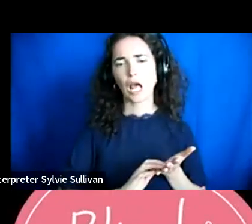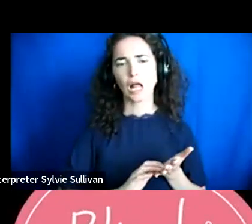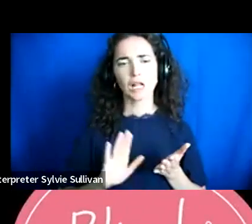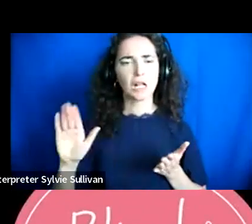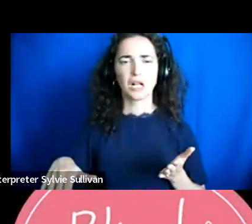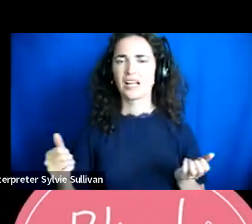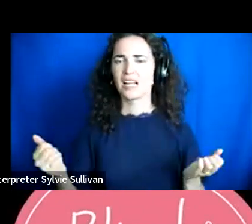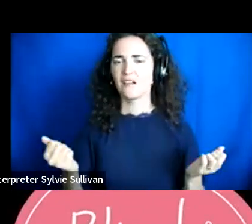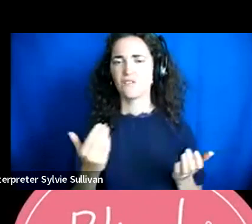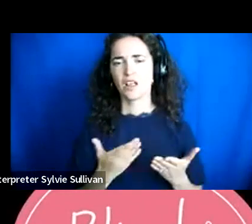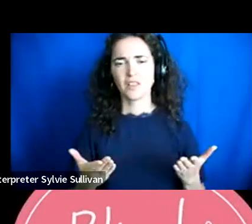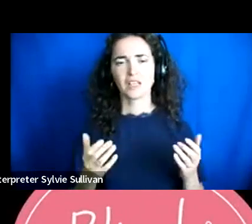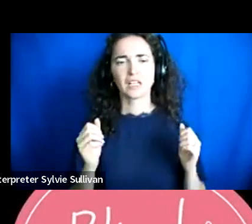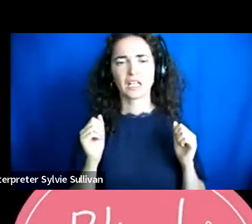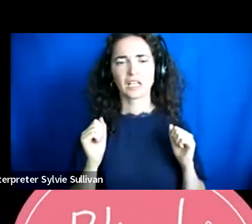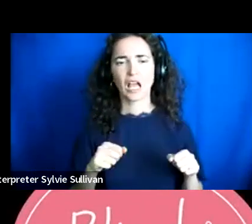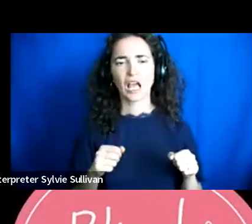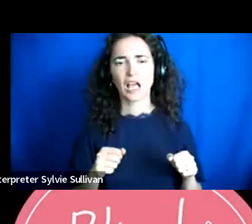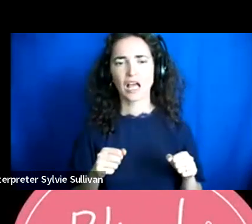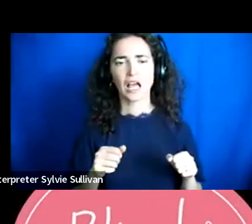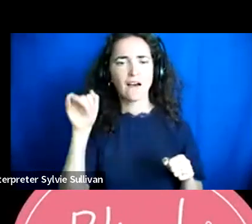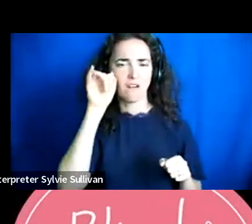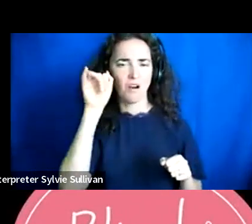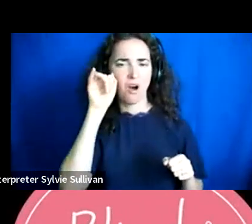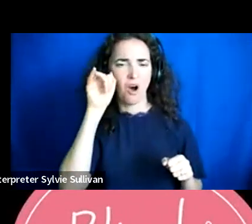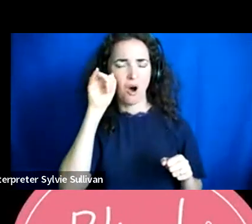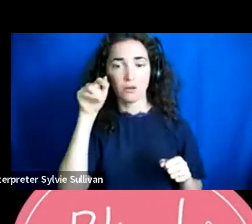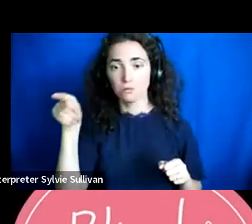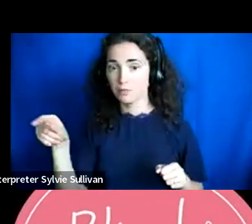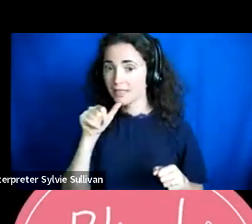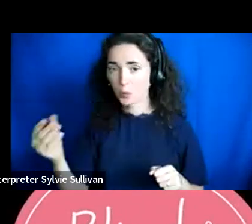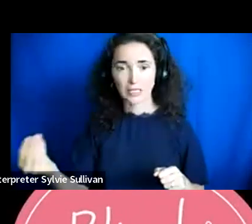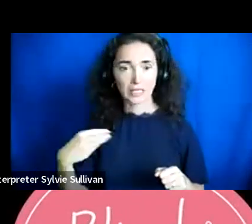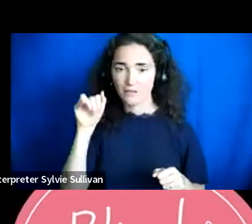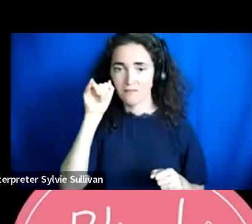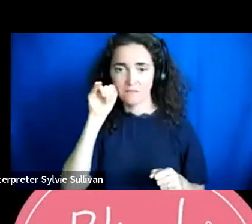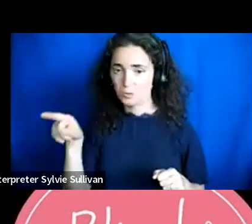to do everything accessible through an iphone which they would not provide.